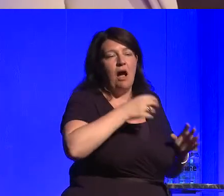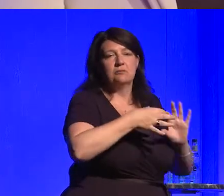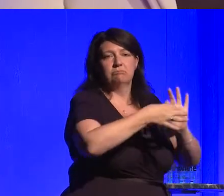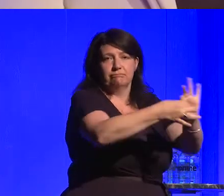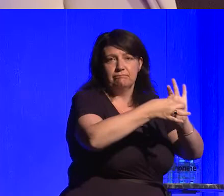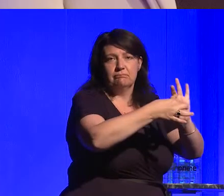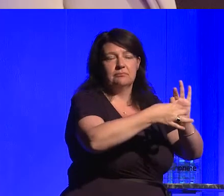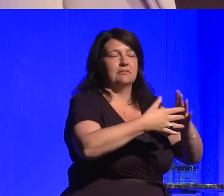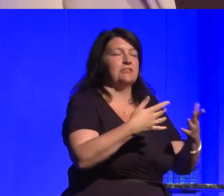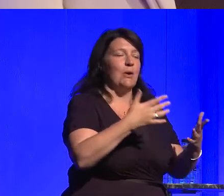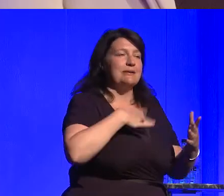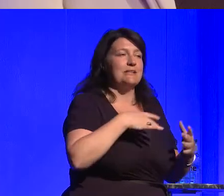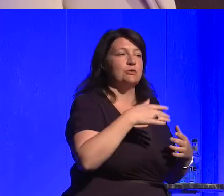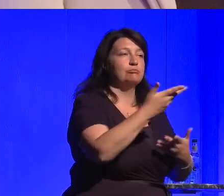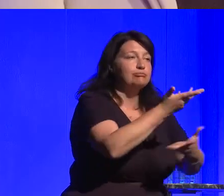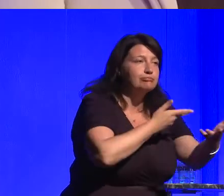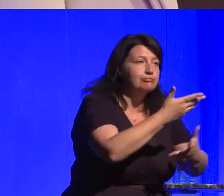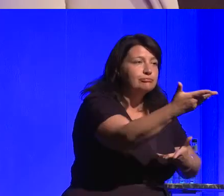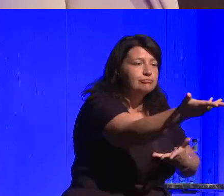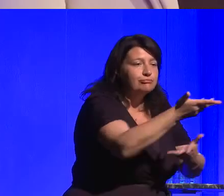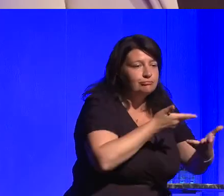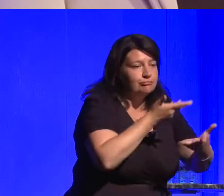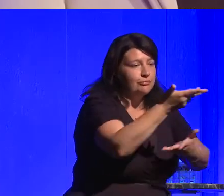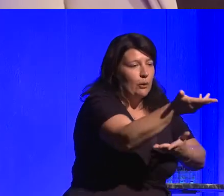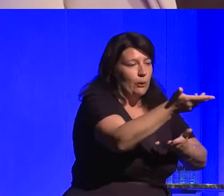I think, finally, I guess I would say that we need to just change our mental model.